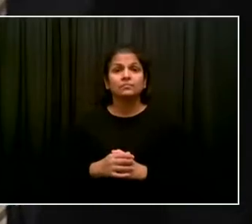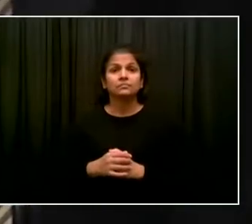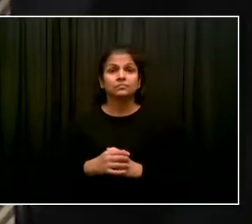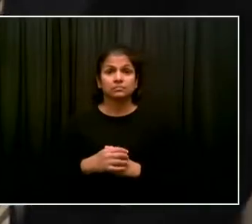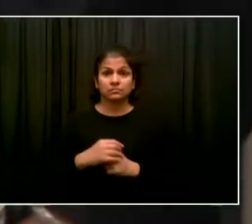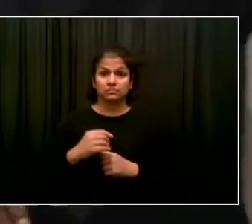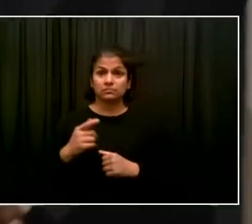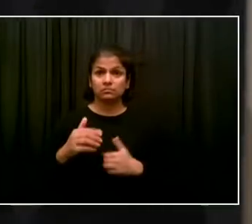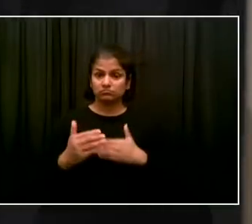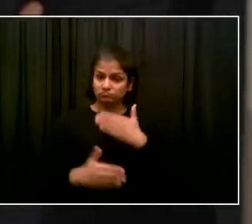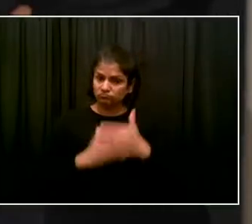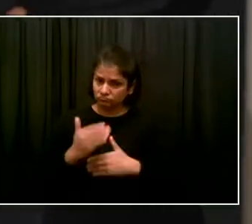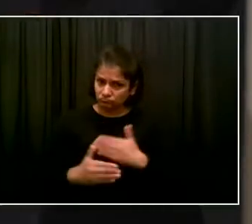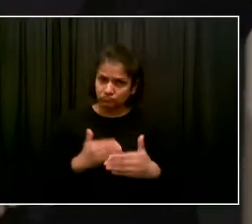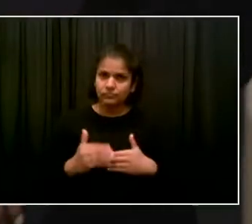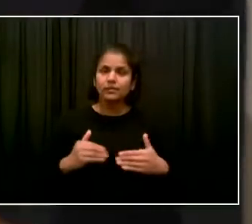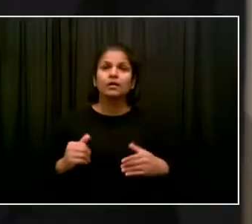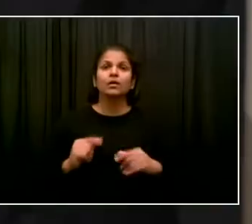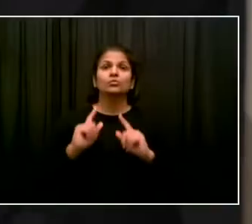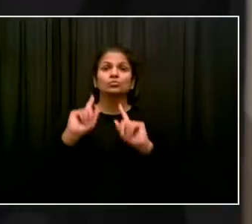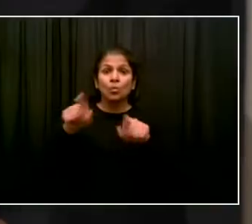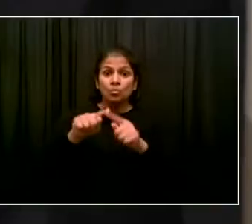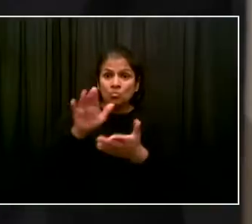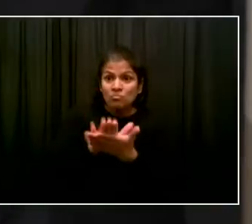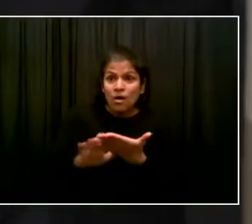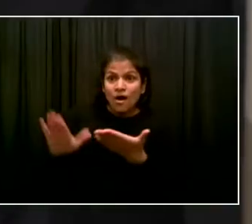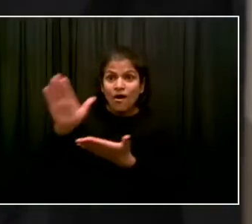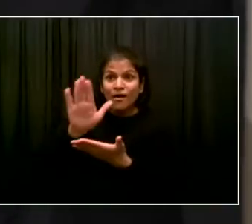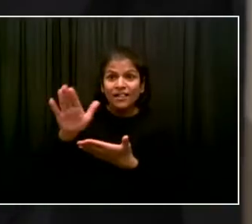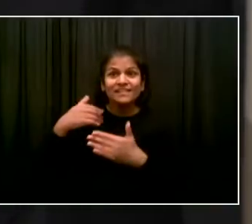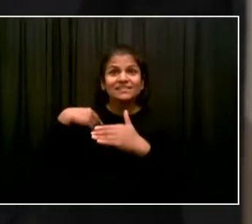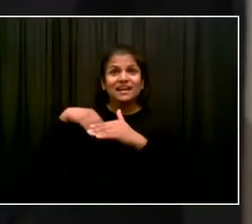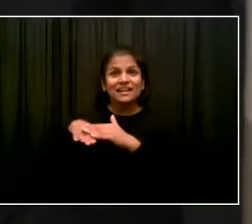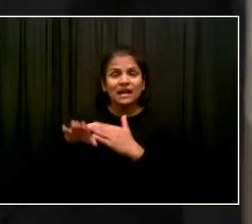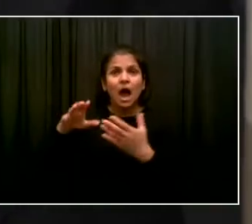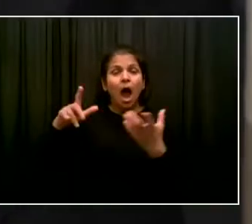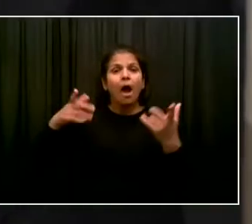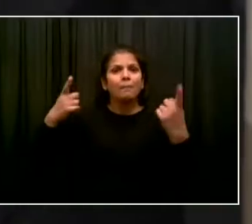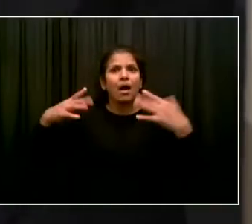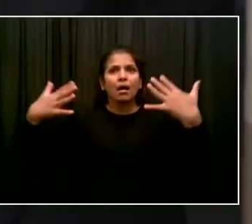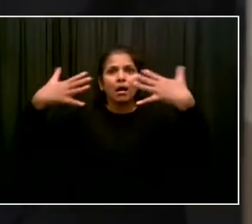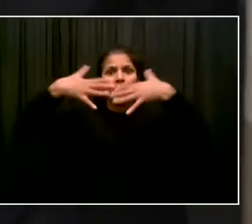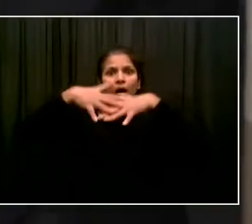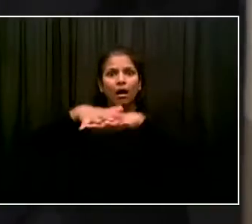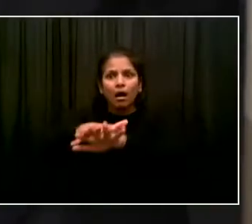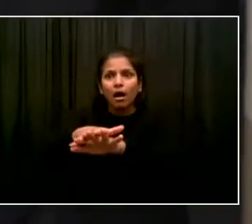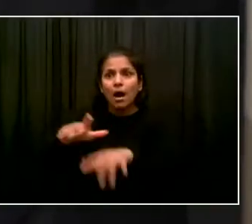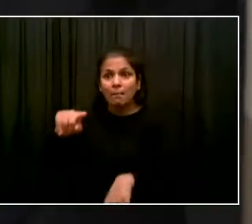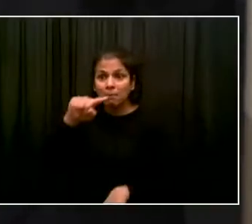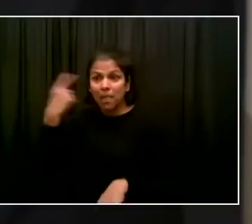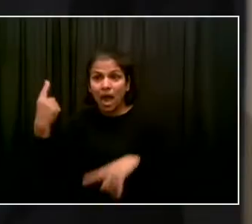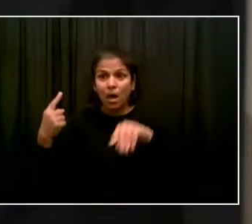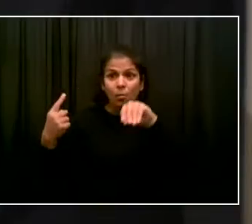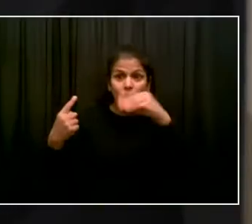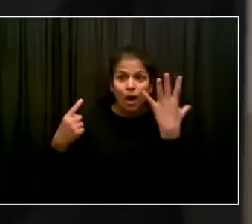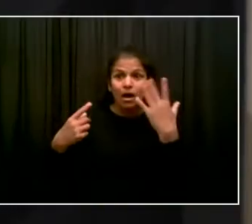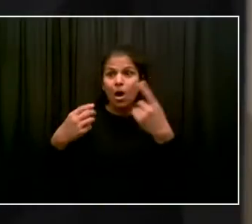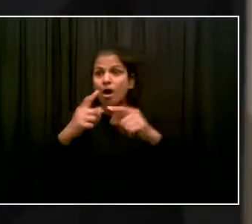THEY ALL GRADUATED FROM ALABAMA STATE COLLEGE IT IS NOW ALABAMA UNIVERSITY WHERE PEOPLE FROM ALL HSUE, RACE AND